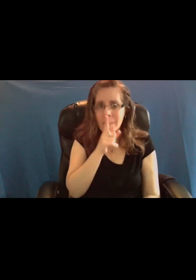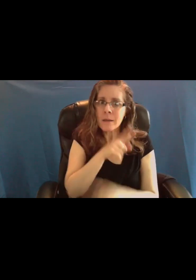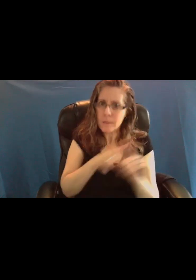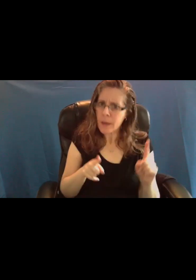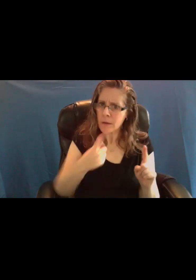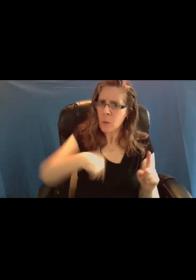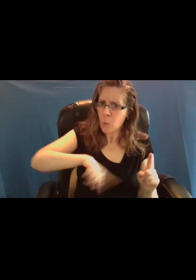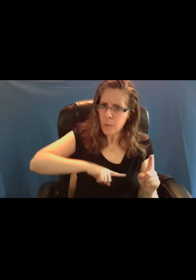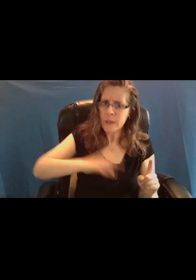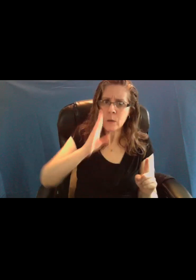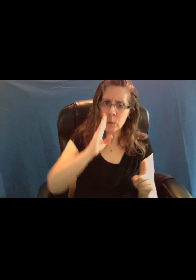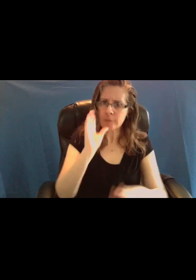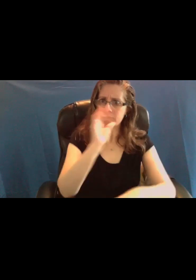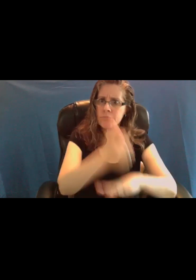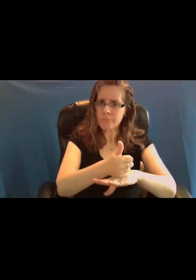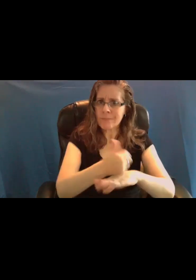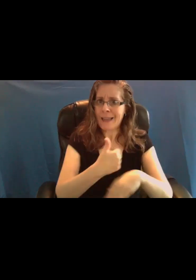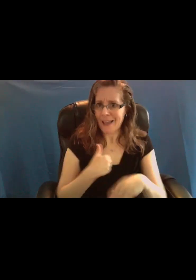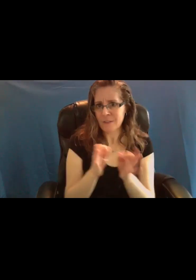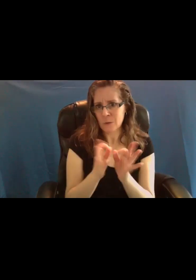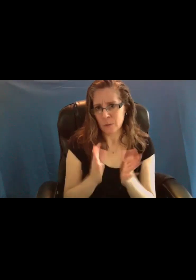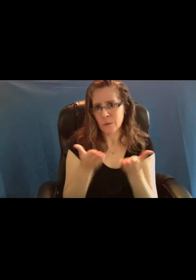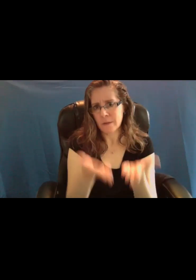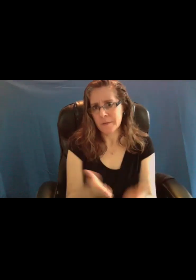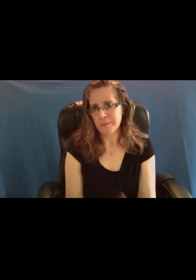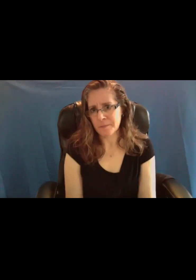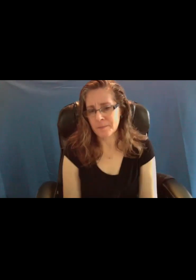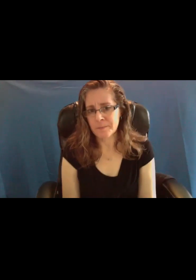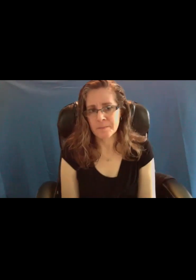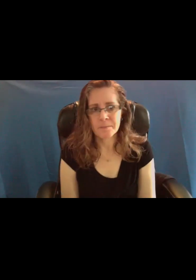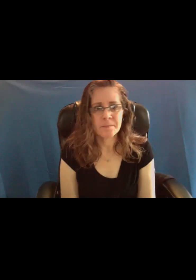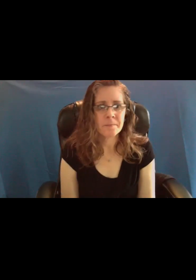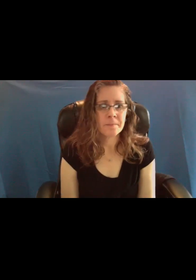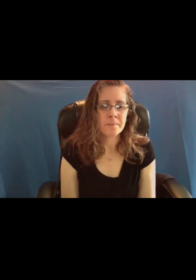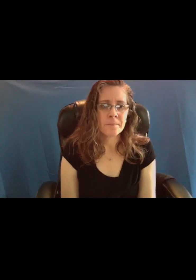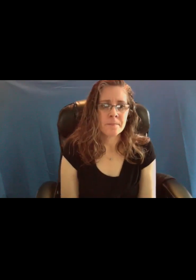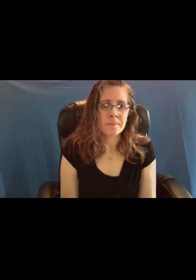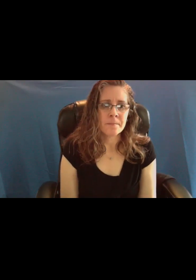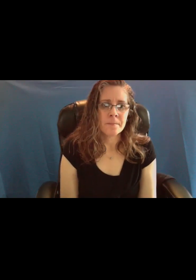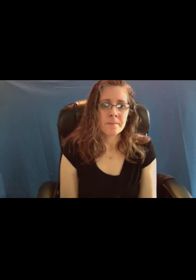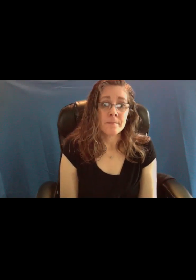that we have that available. So if you're having a virtual meeting, you